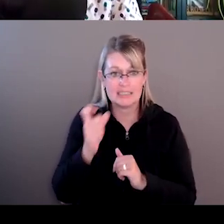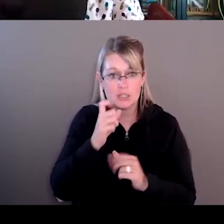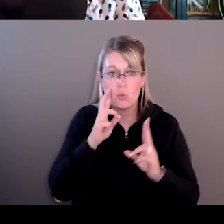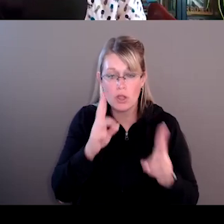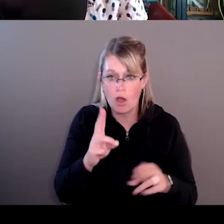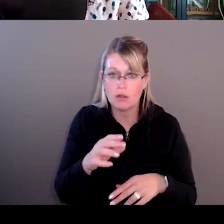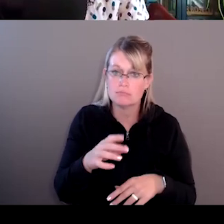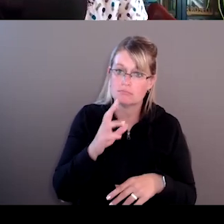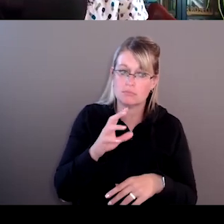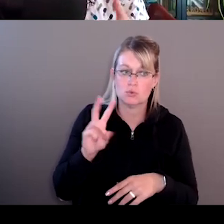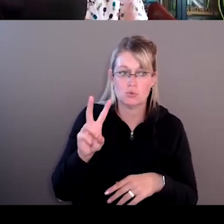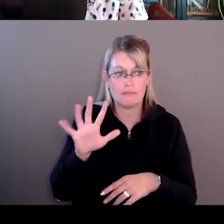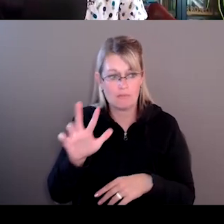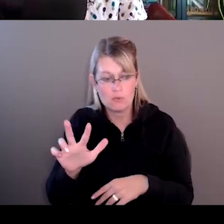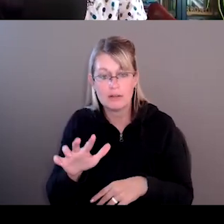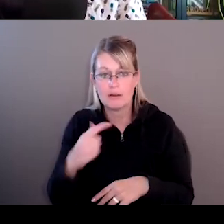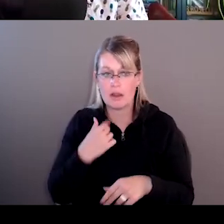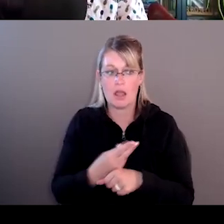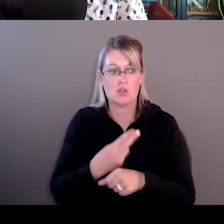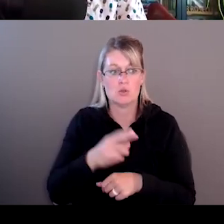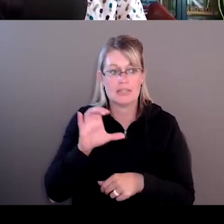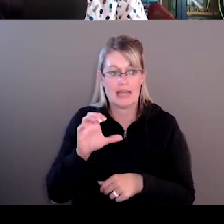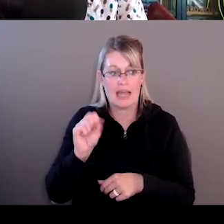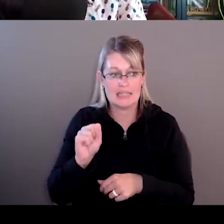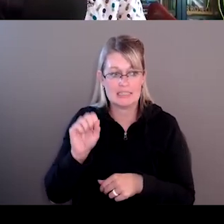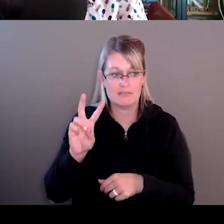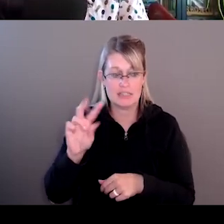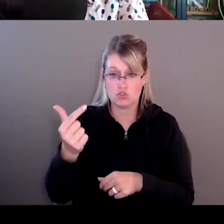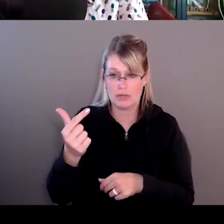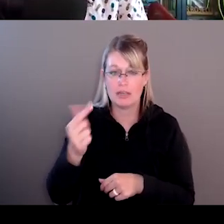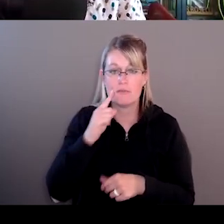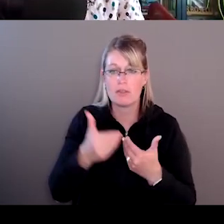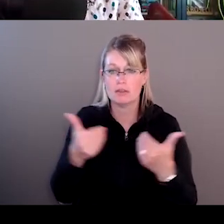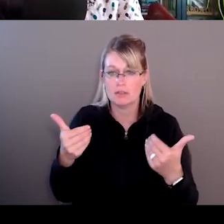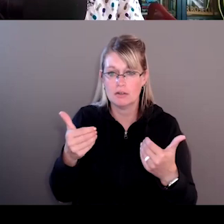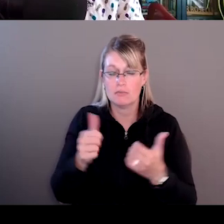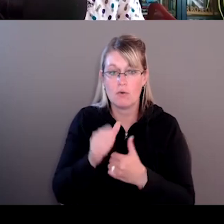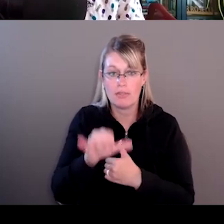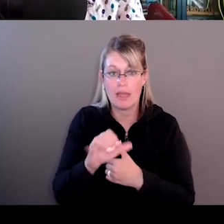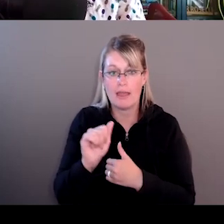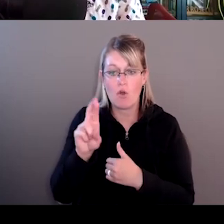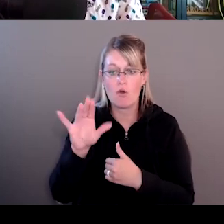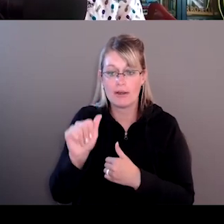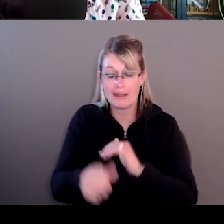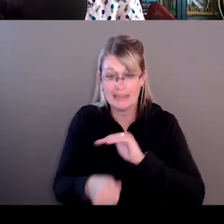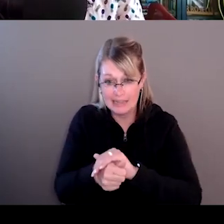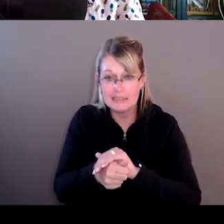ending. I use SVG, as I mentioned earlier, for the sort icons, add ARIA hidden true to